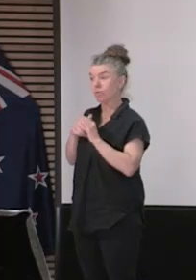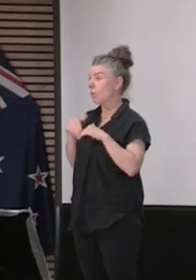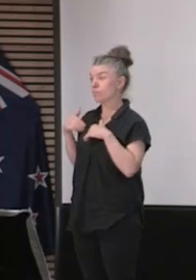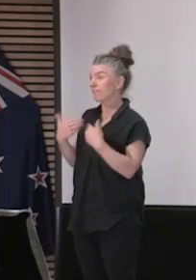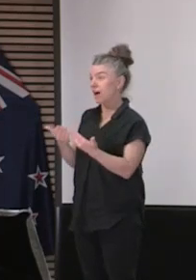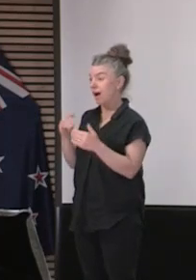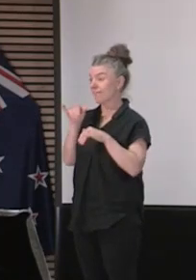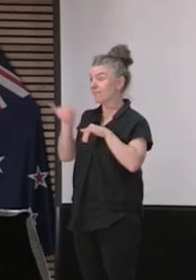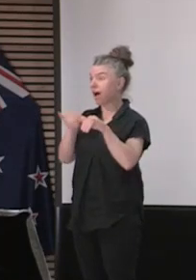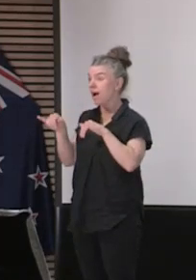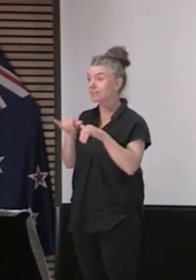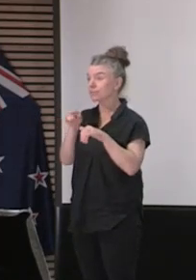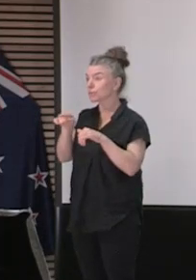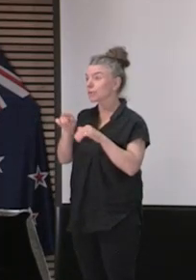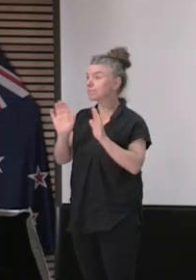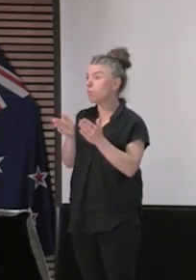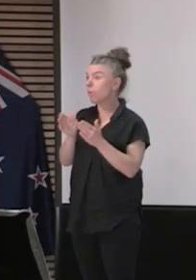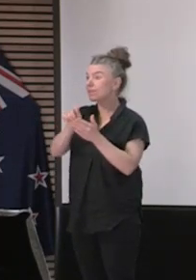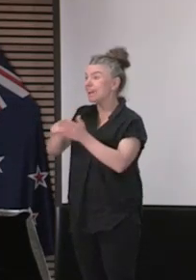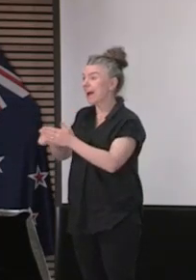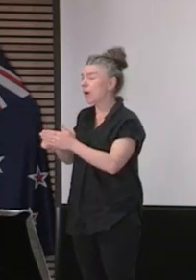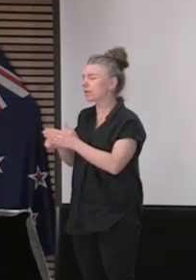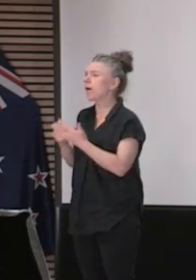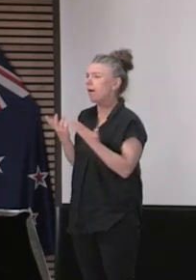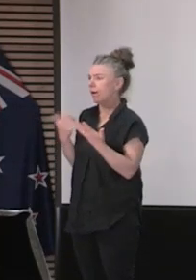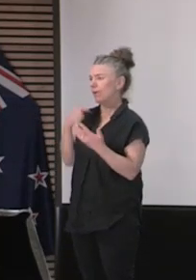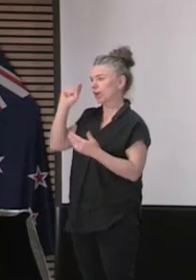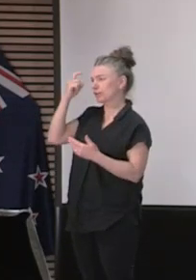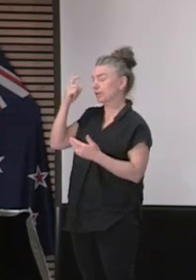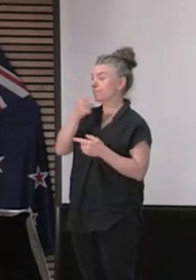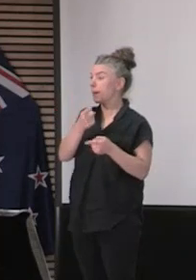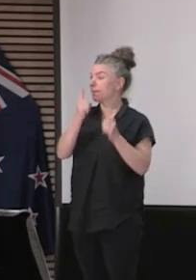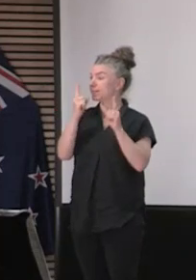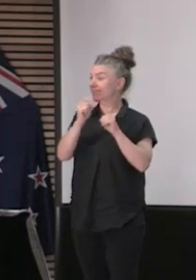And so I know that'ssomething that Minister PhilTwyford is aware of and islooking at.